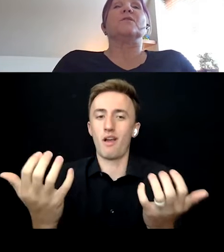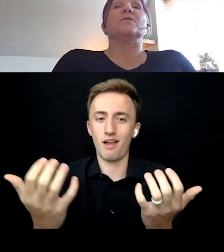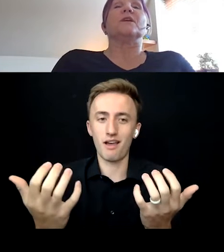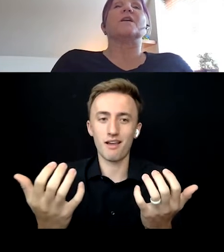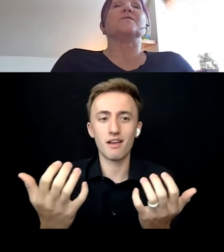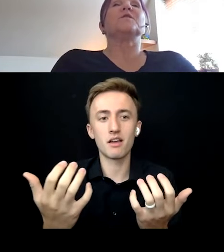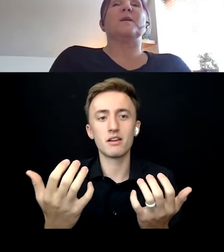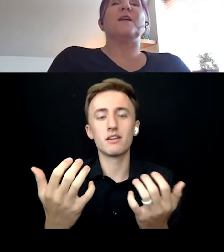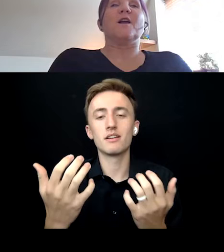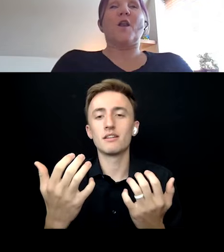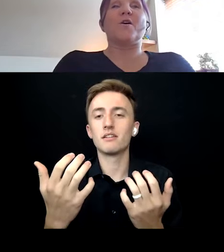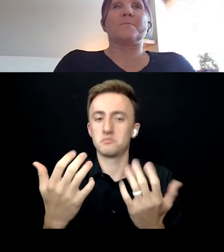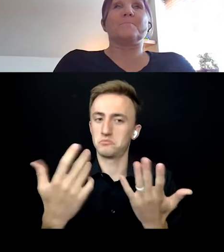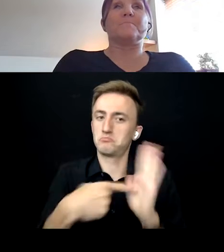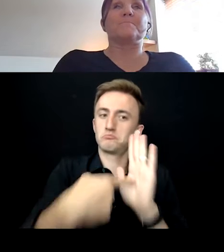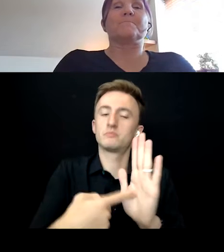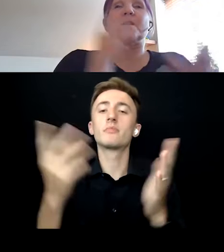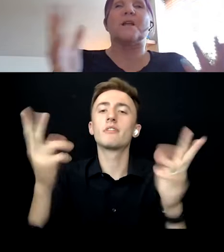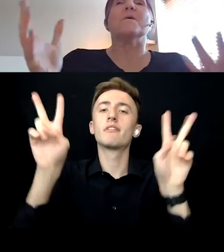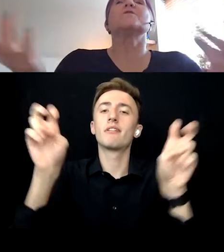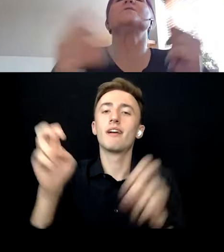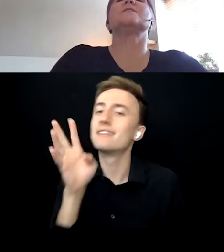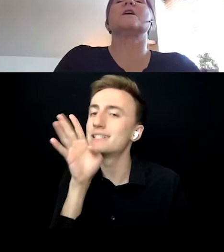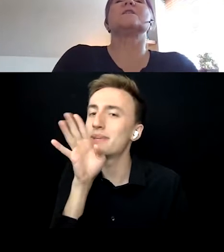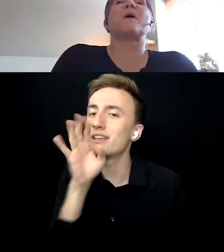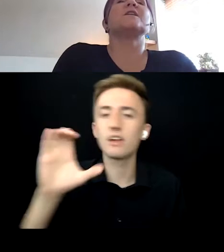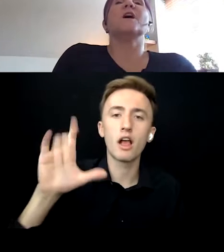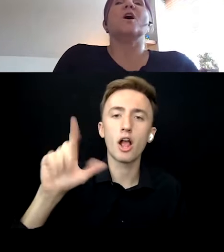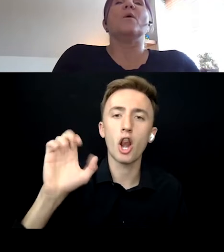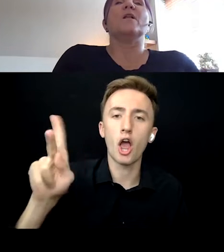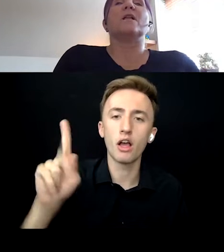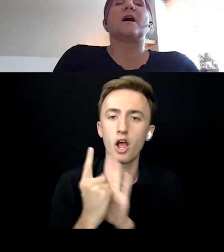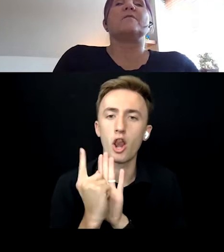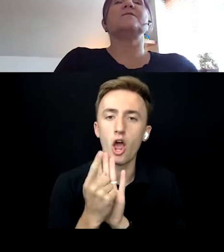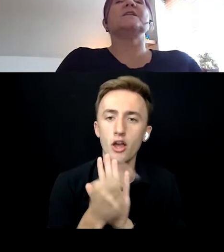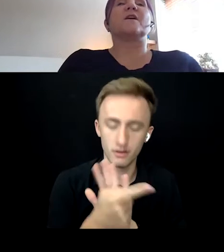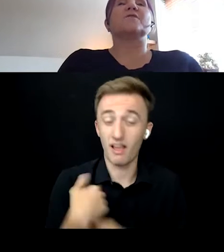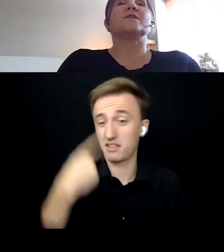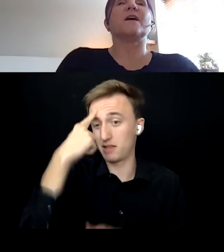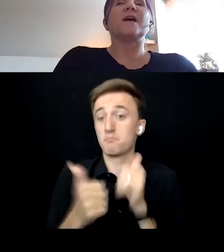you the case of the speaking clock. Now most of us I suspect will have lived in countries that